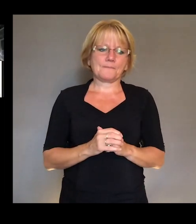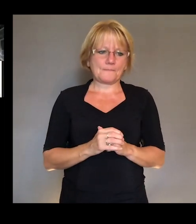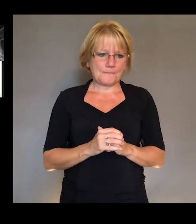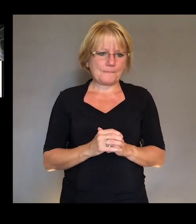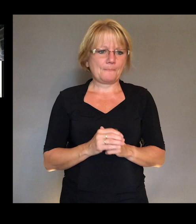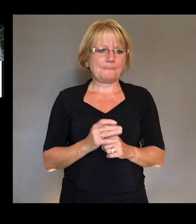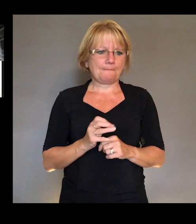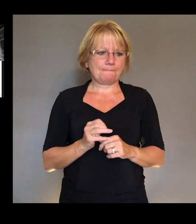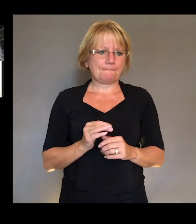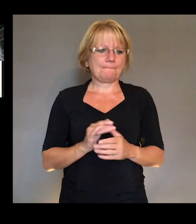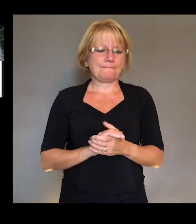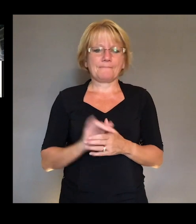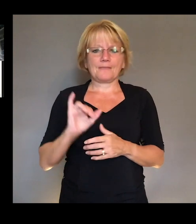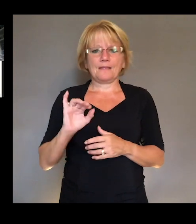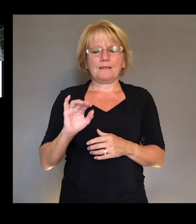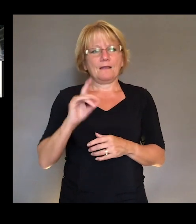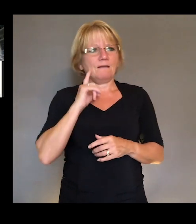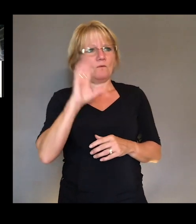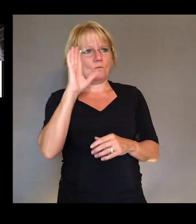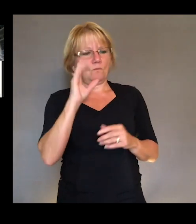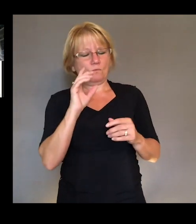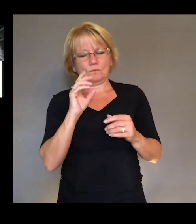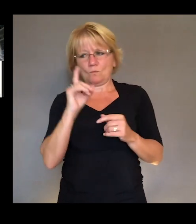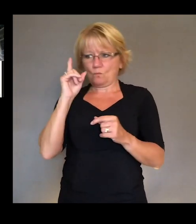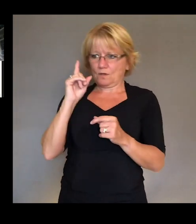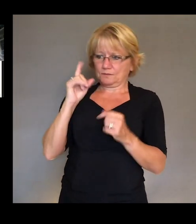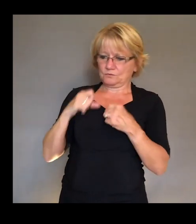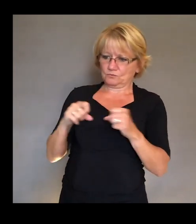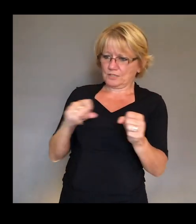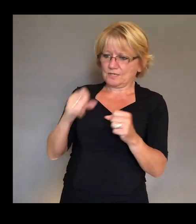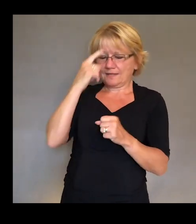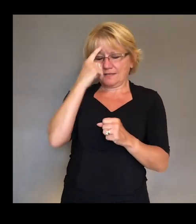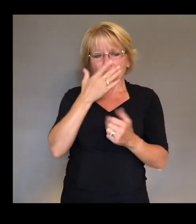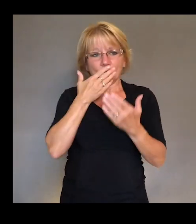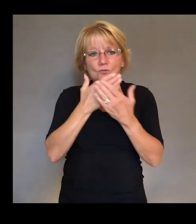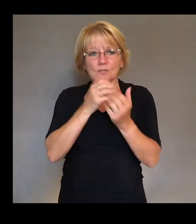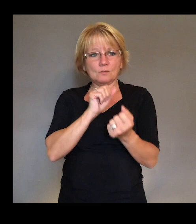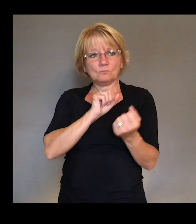Absolutely. I have one strategy, Ron, if you don't mind real quickly, I think a good approach